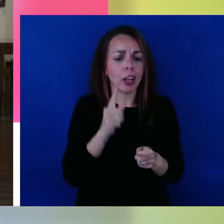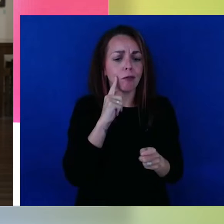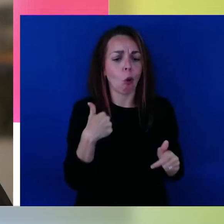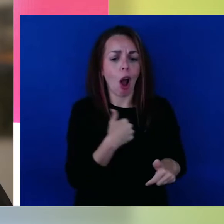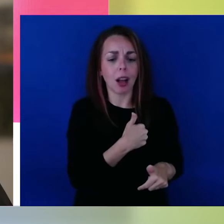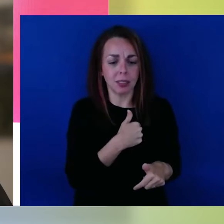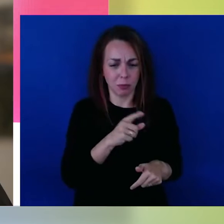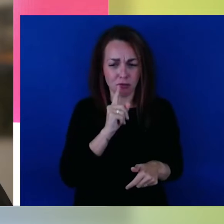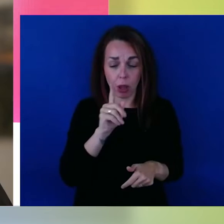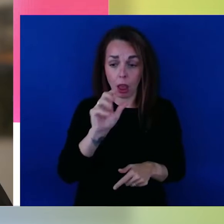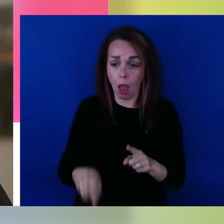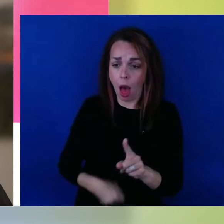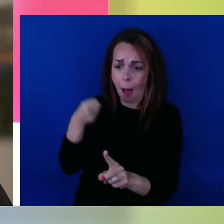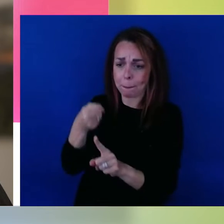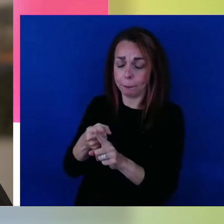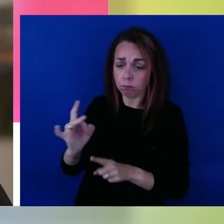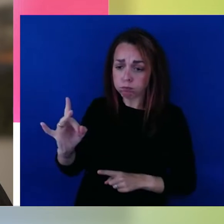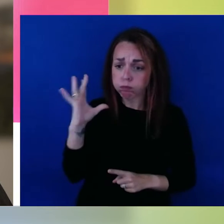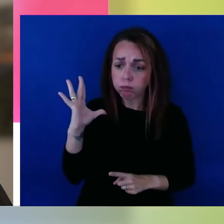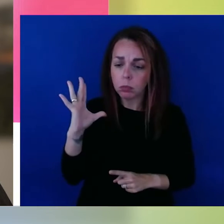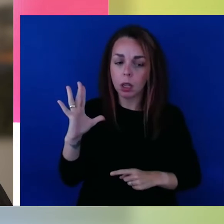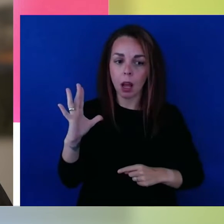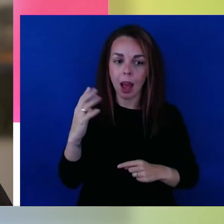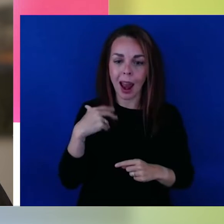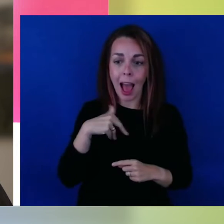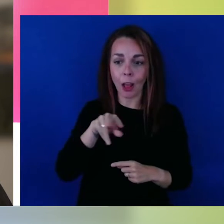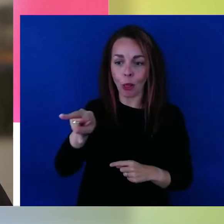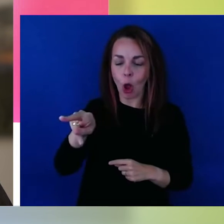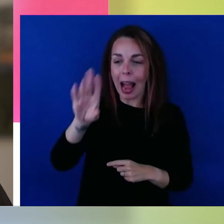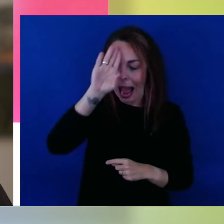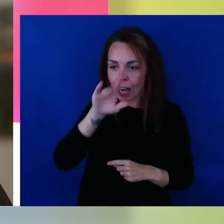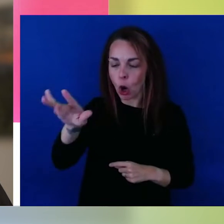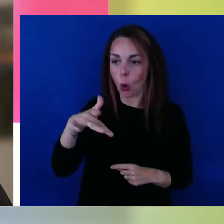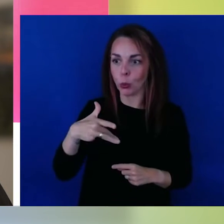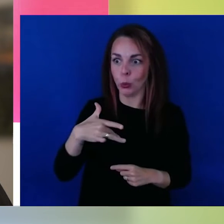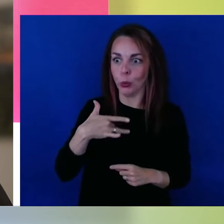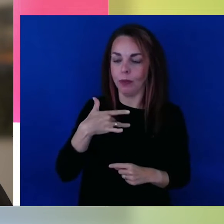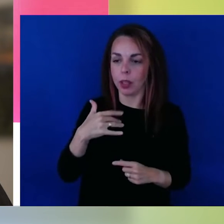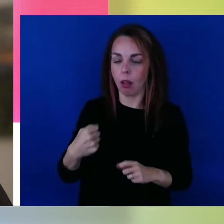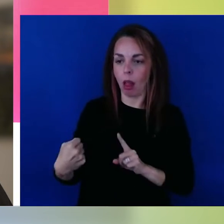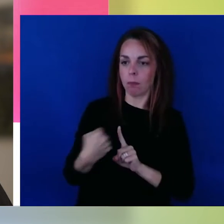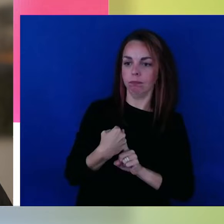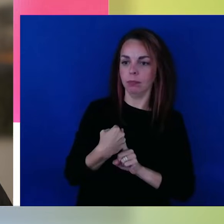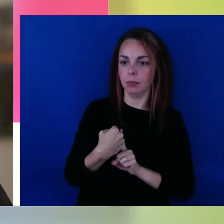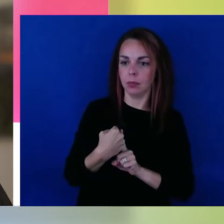I hesitate to even look at you, I know you feel that. And that's the core focus of Team Gleason,